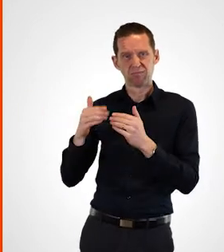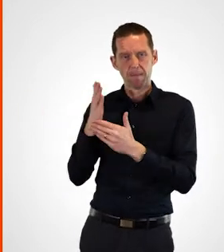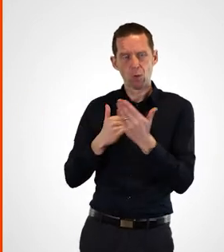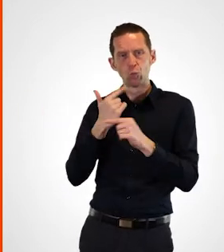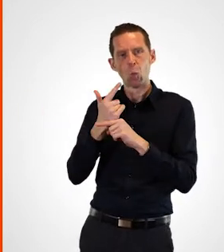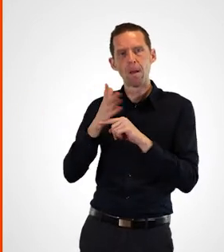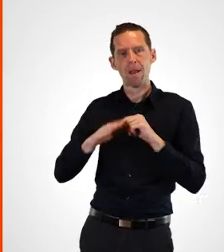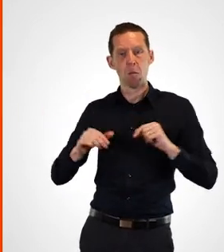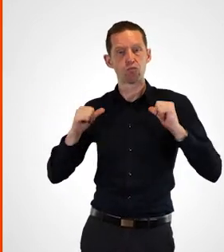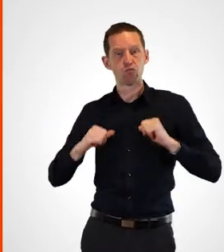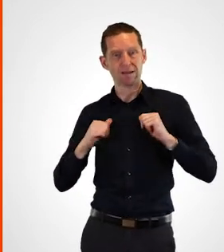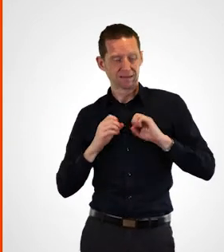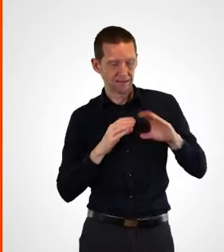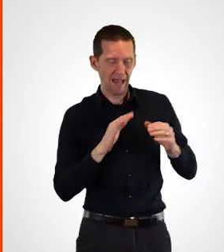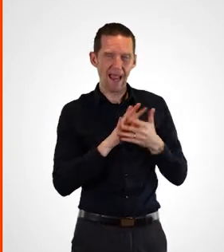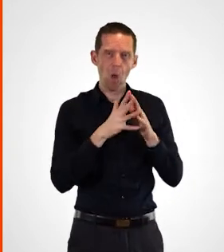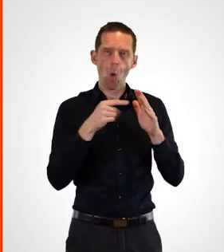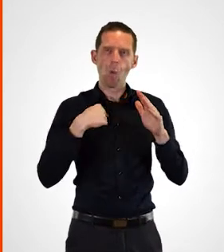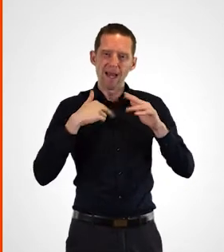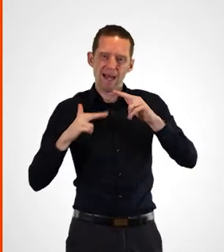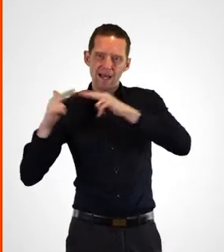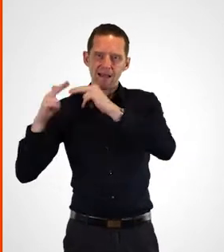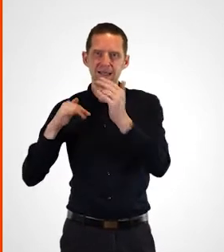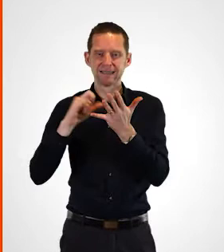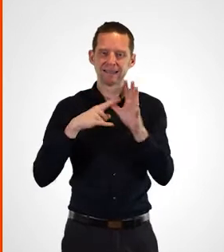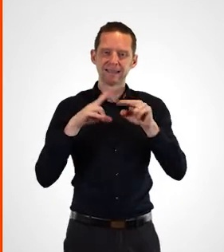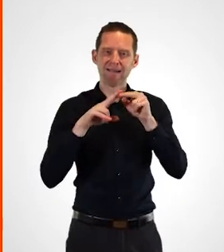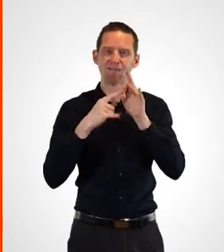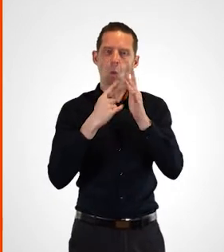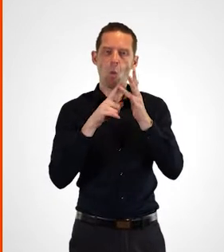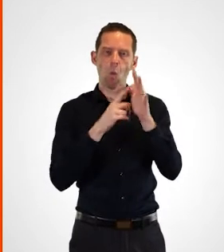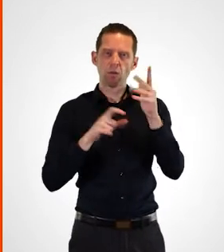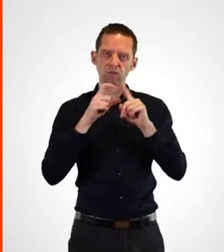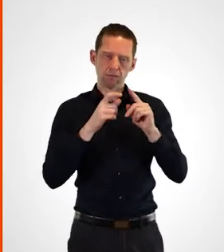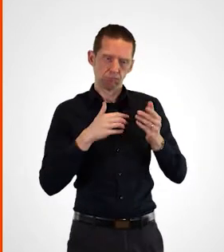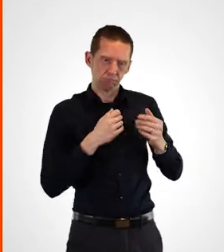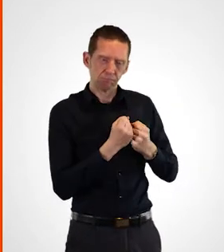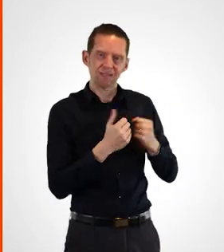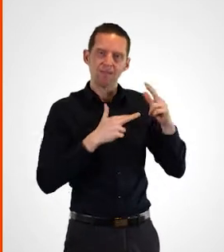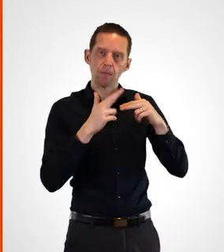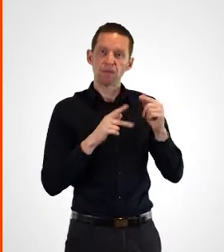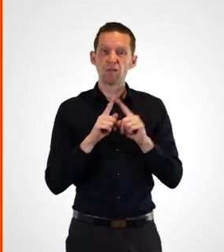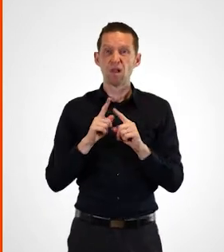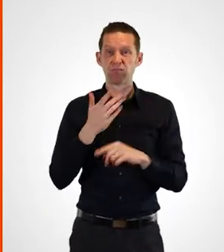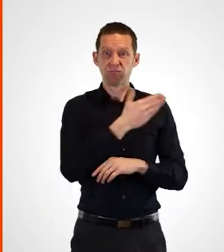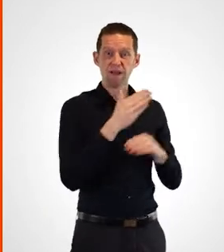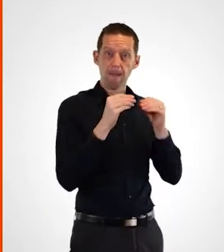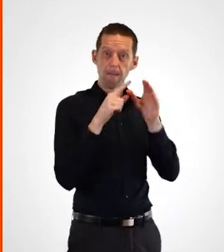about practice, how we scaffold and support development, especially when it's taking into account what Beverly said about this